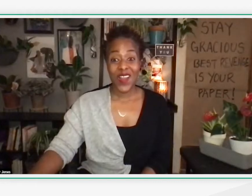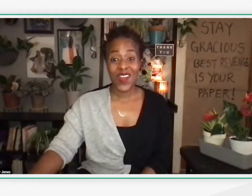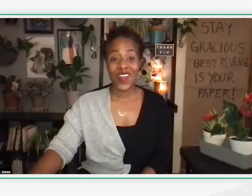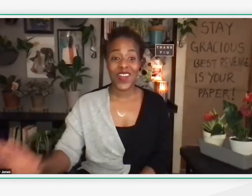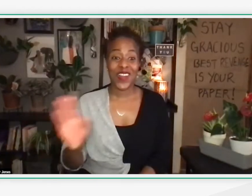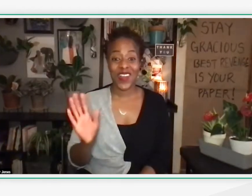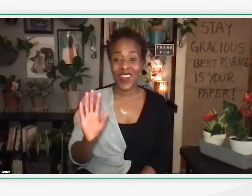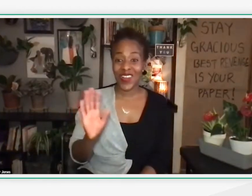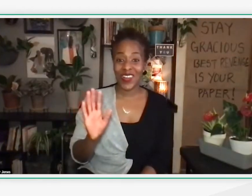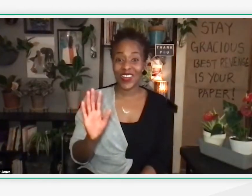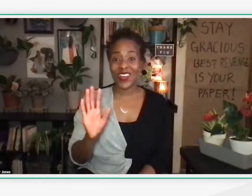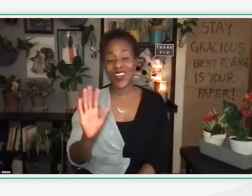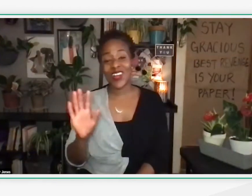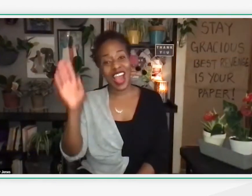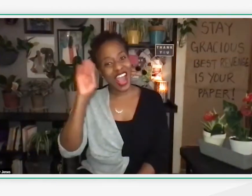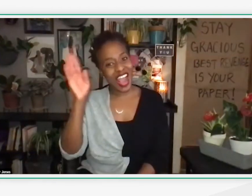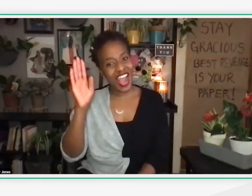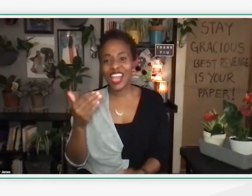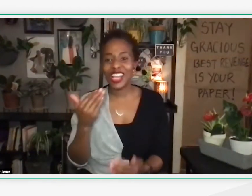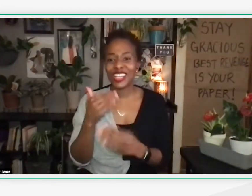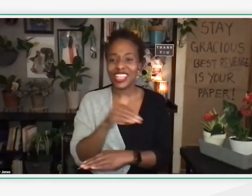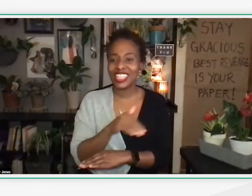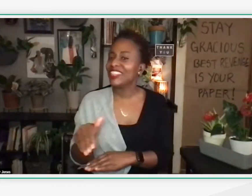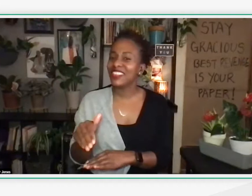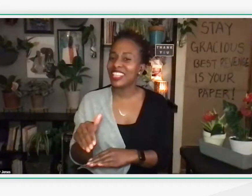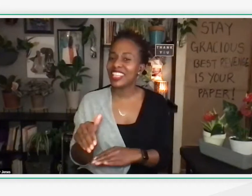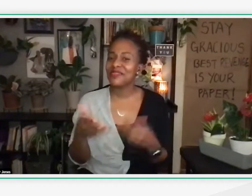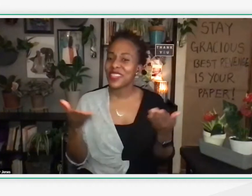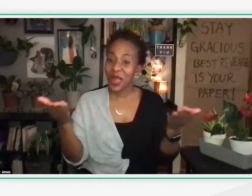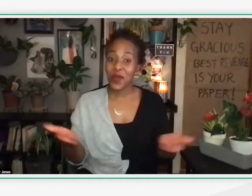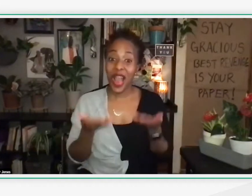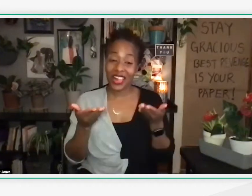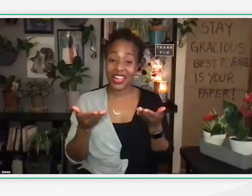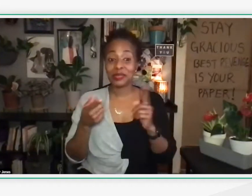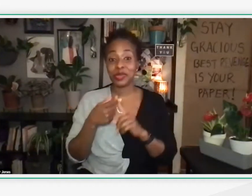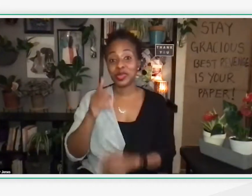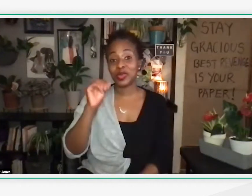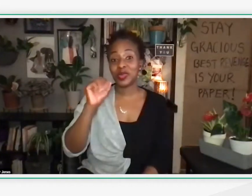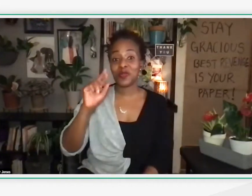Hello, hello. Good evening.